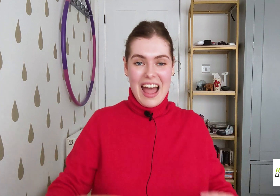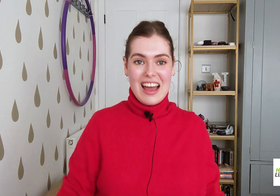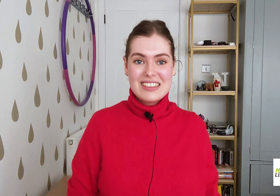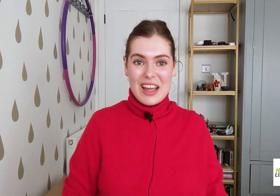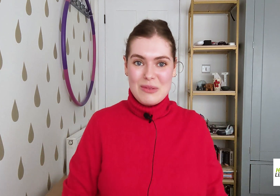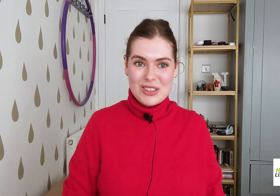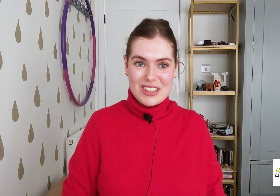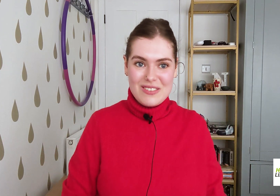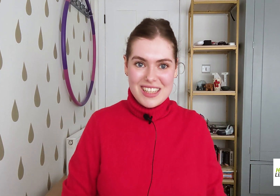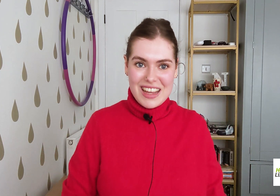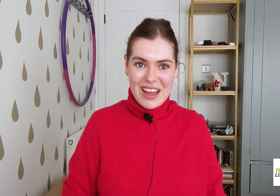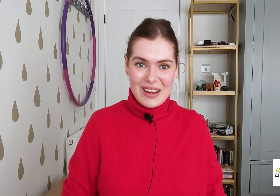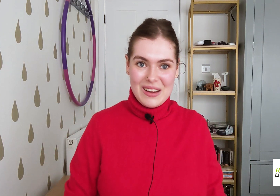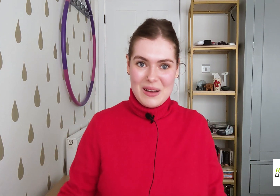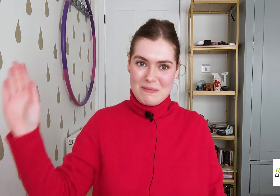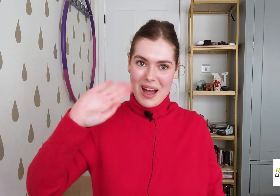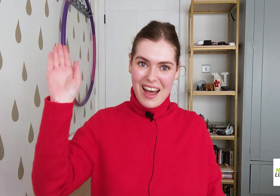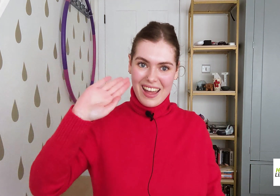And I hope you enjoyed the video, bye.